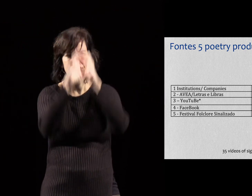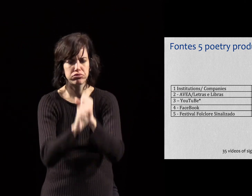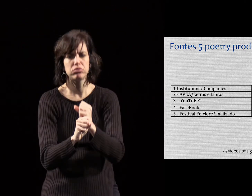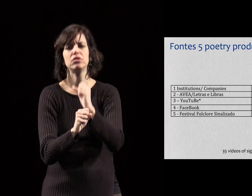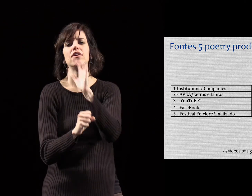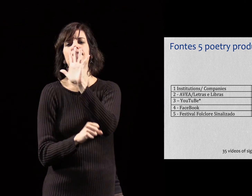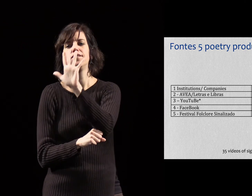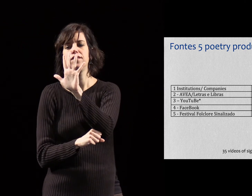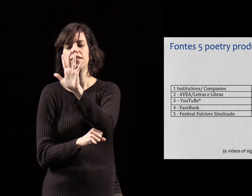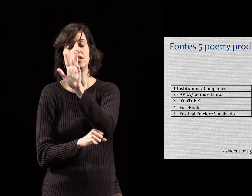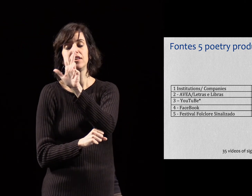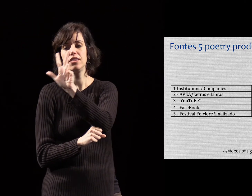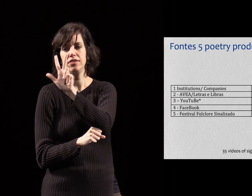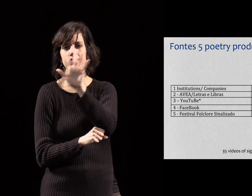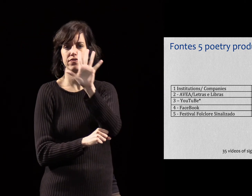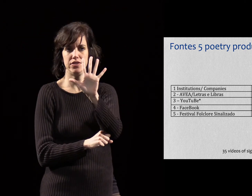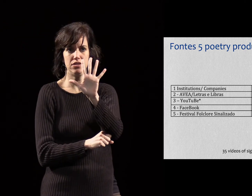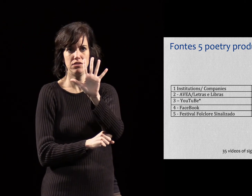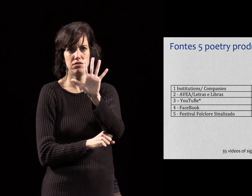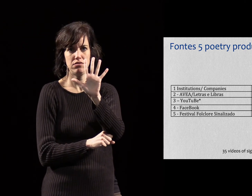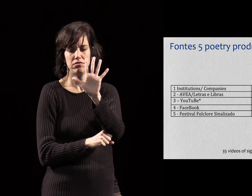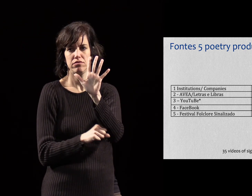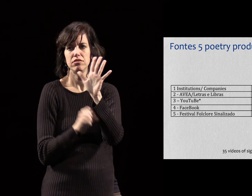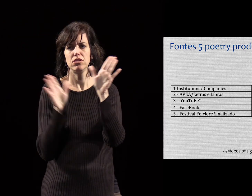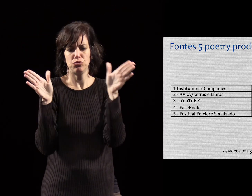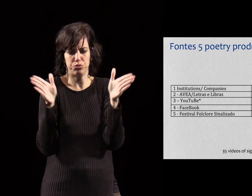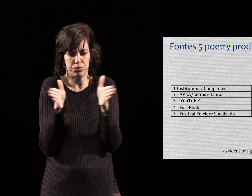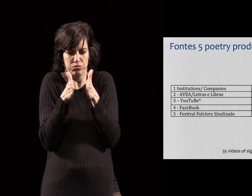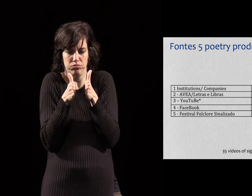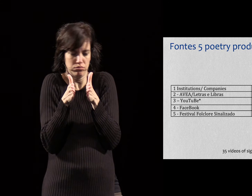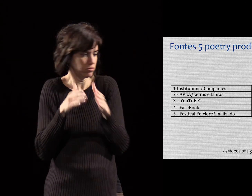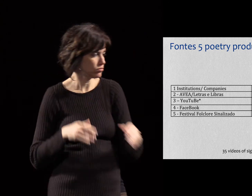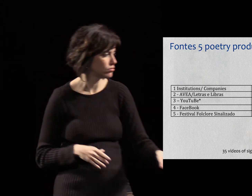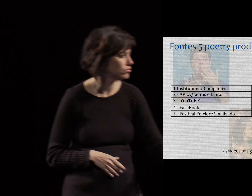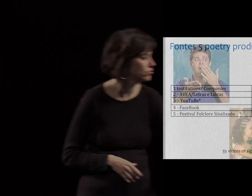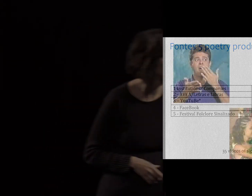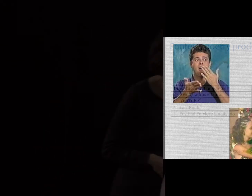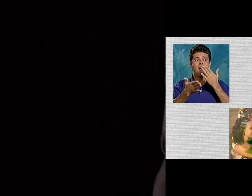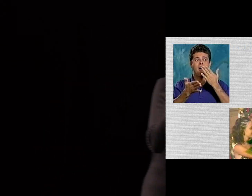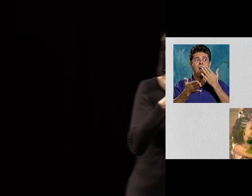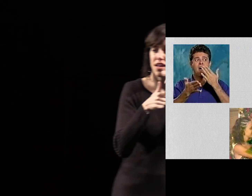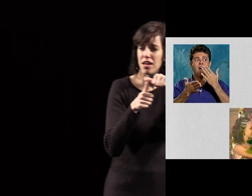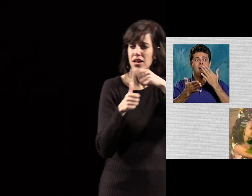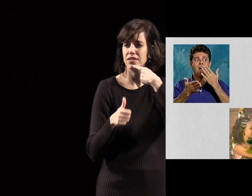And at the bottom of the slide, you can see there were 35 videos of sign language poems.